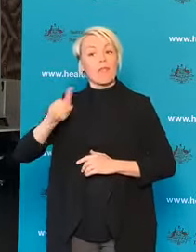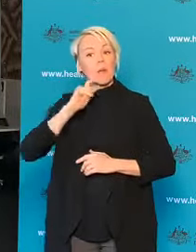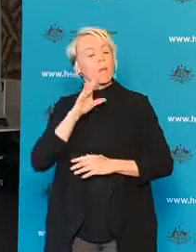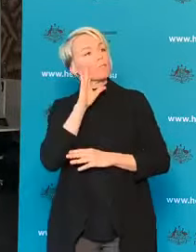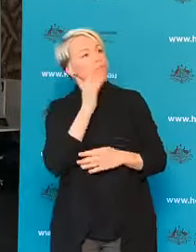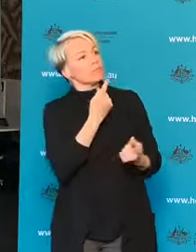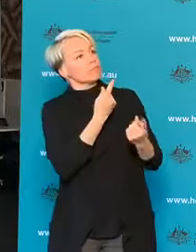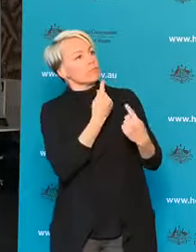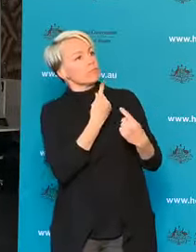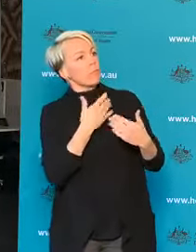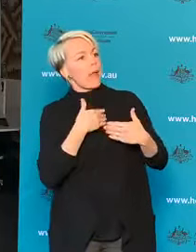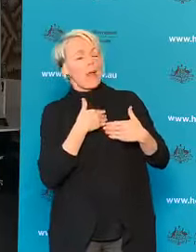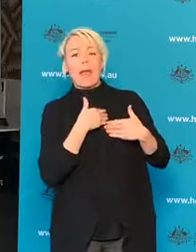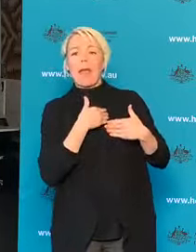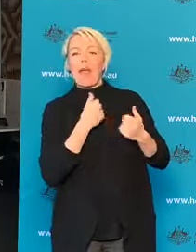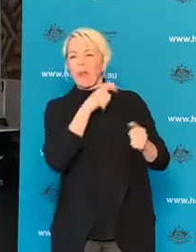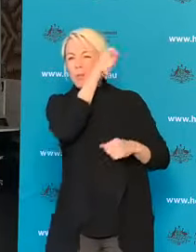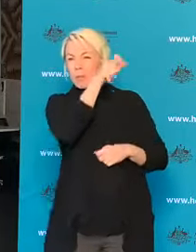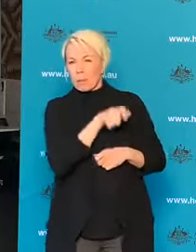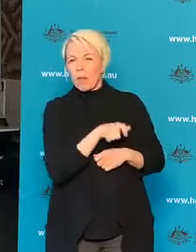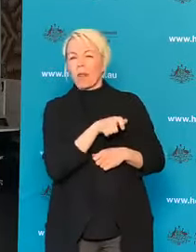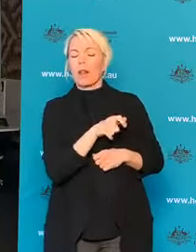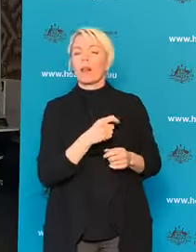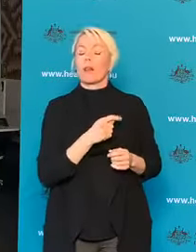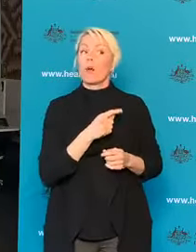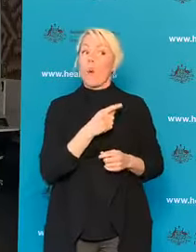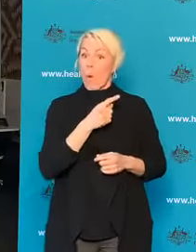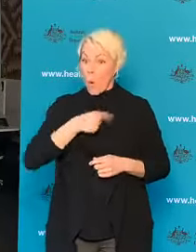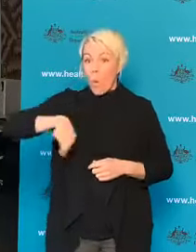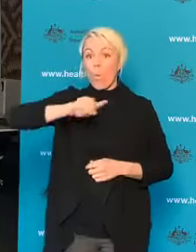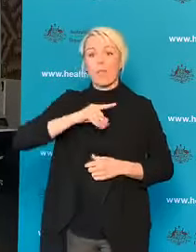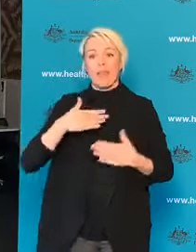of course of the AHPPC and as I said are responding